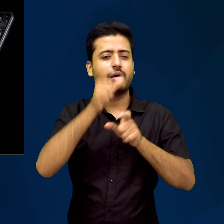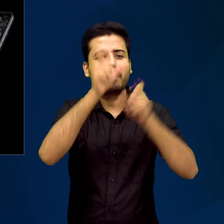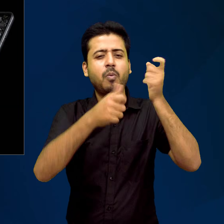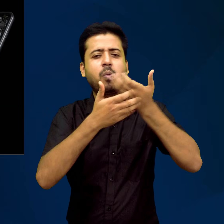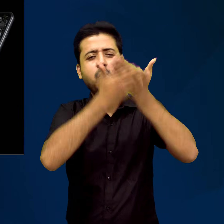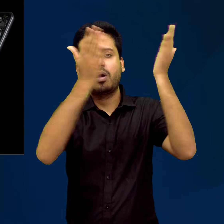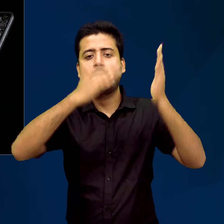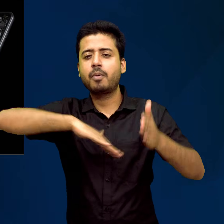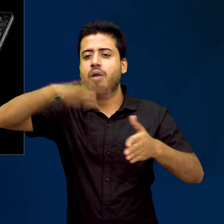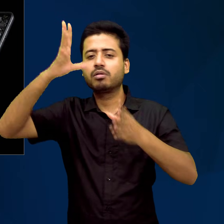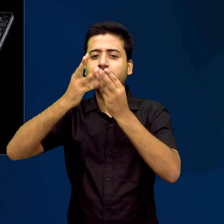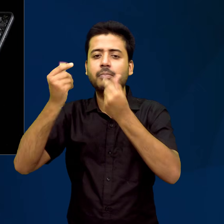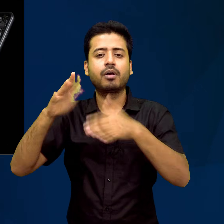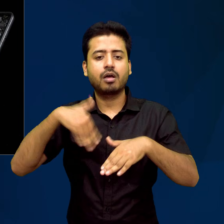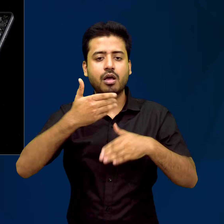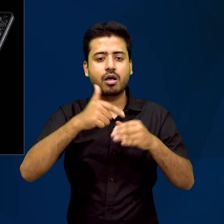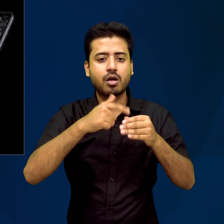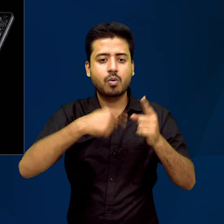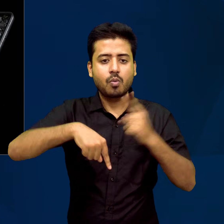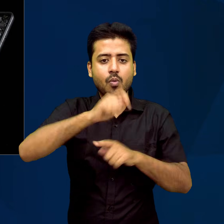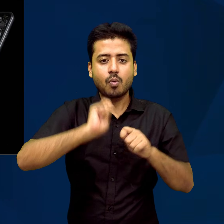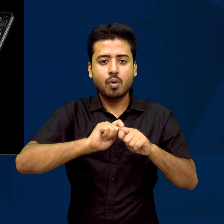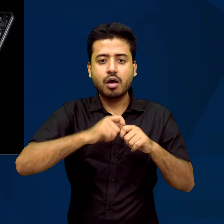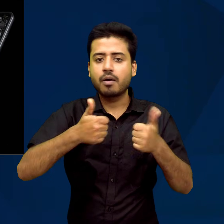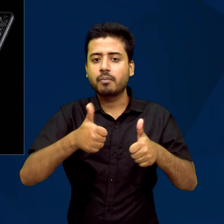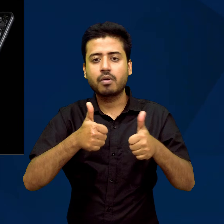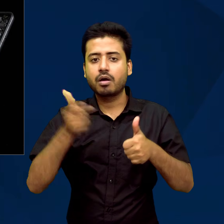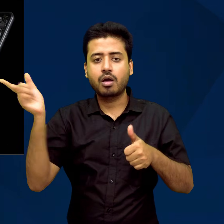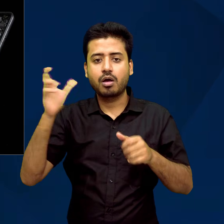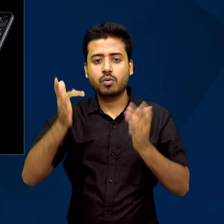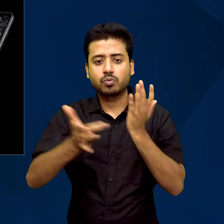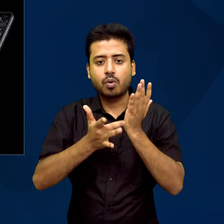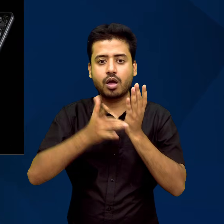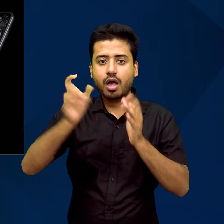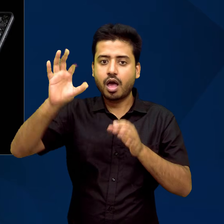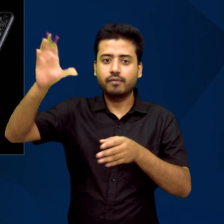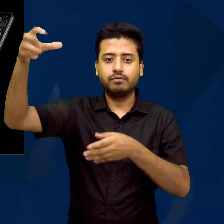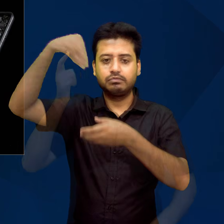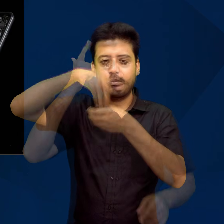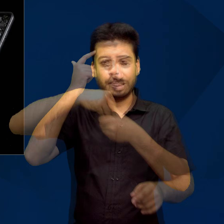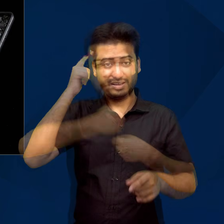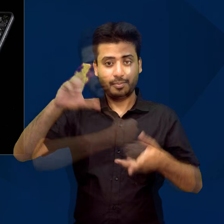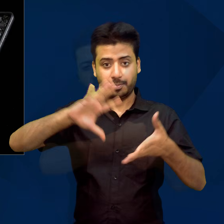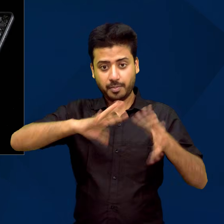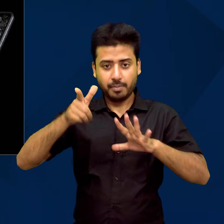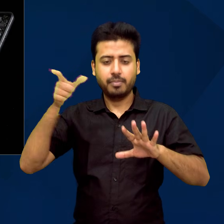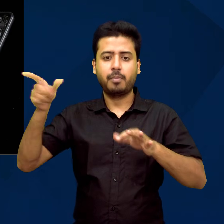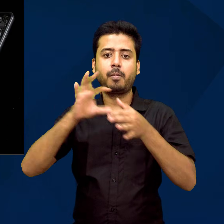outer container of the battery and the anode, the negative terminal. Two, inserting the separator.